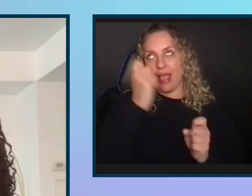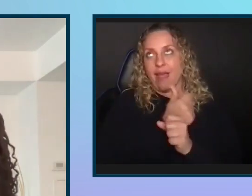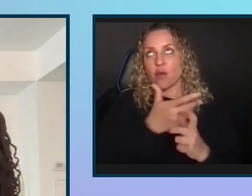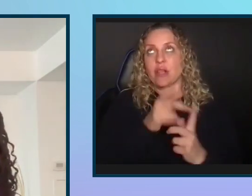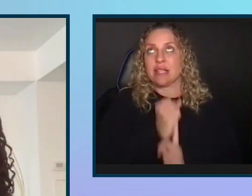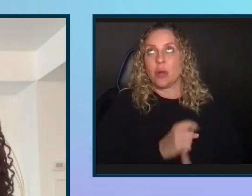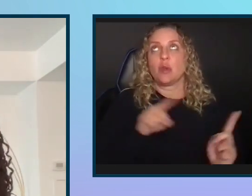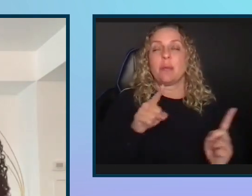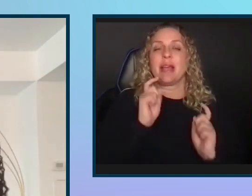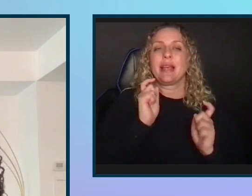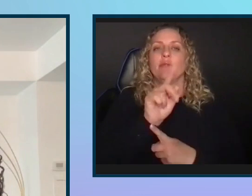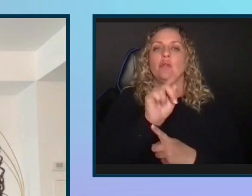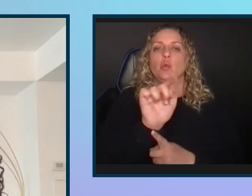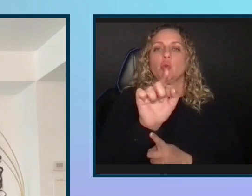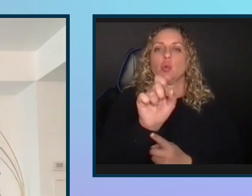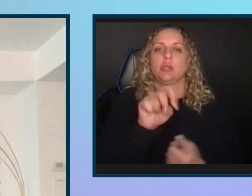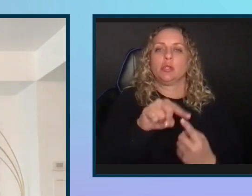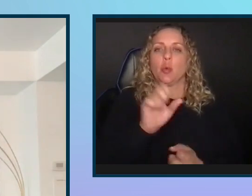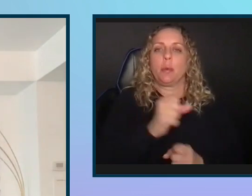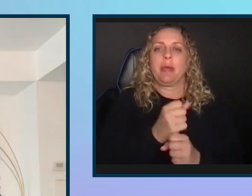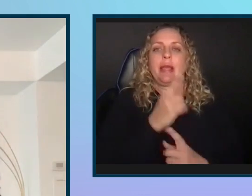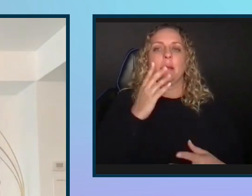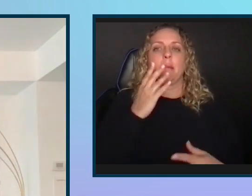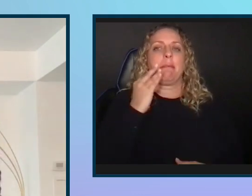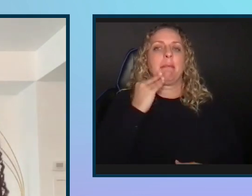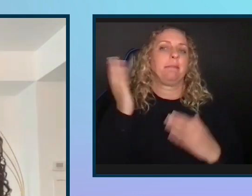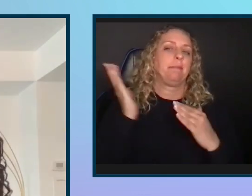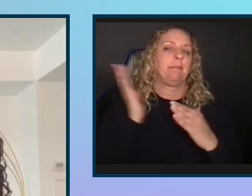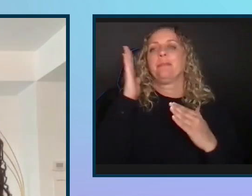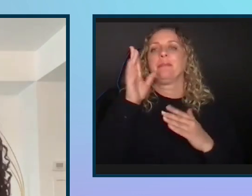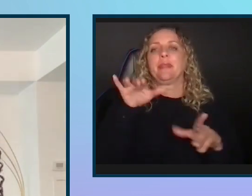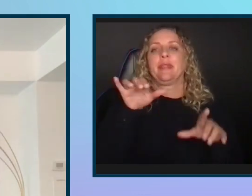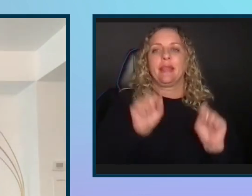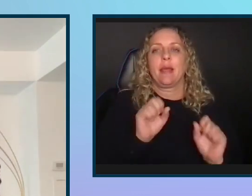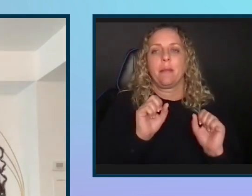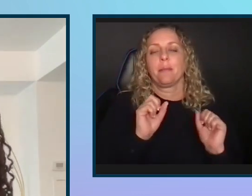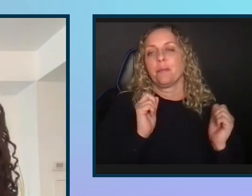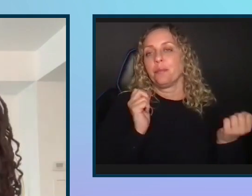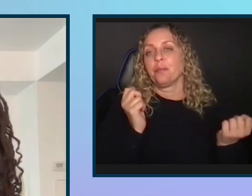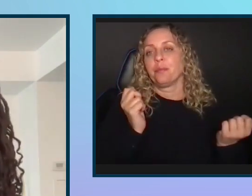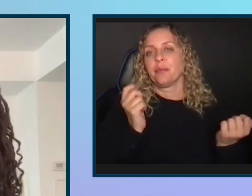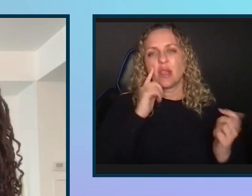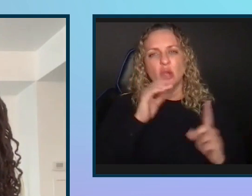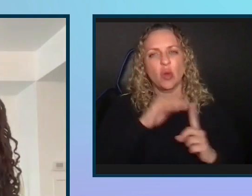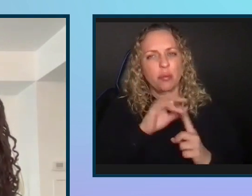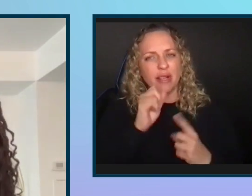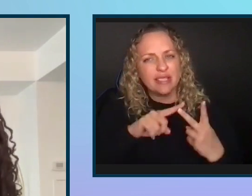but like give people the tools to make the best experience that they can. And sorry, can you remind me of the second part of the question?